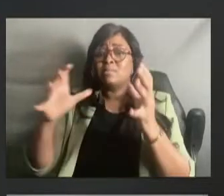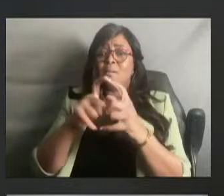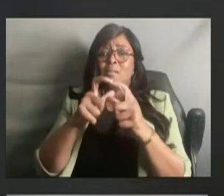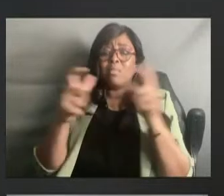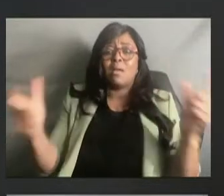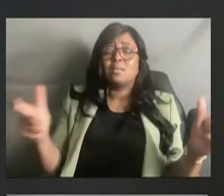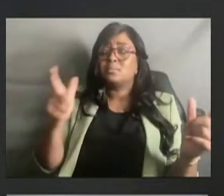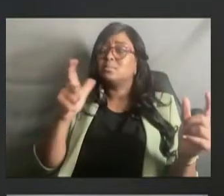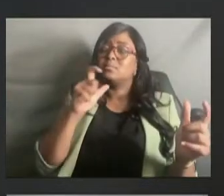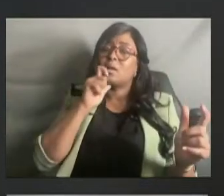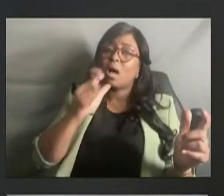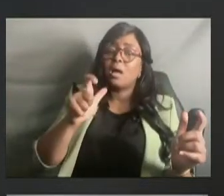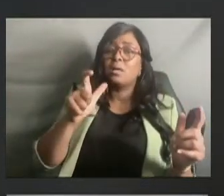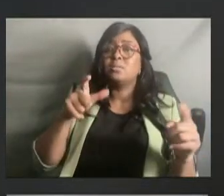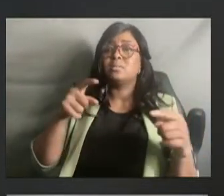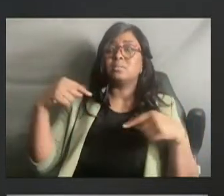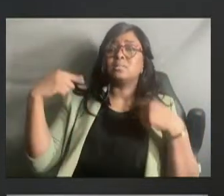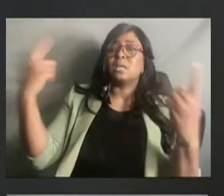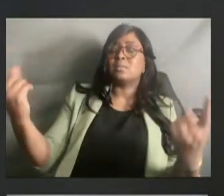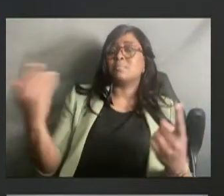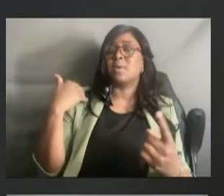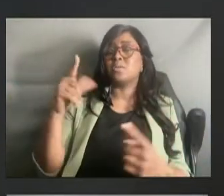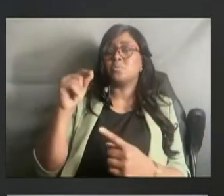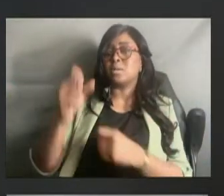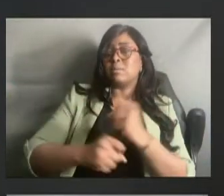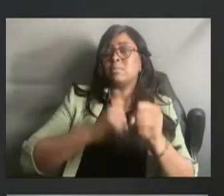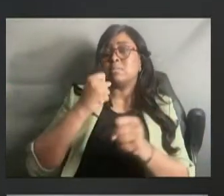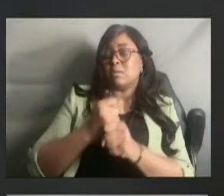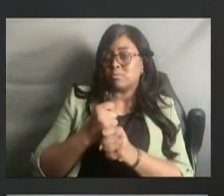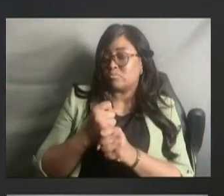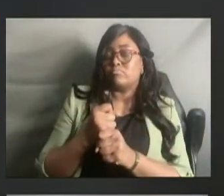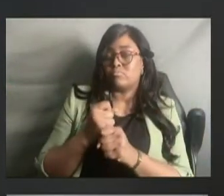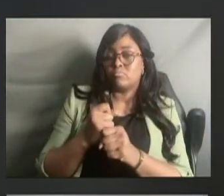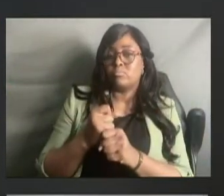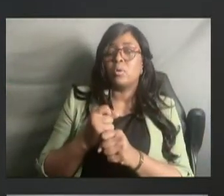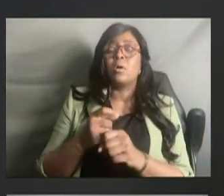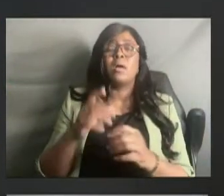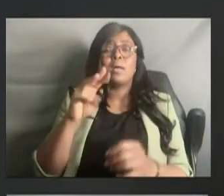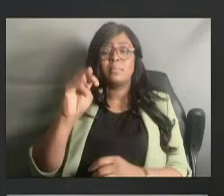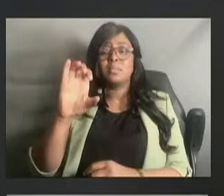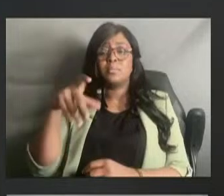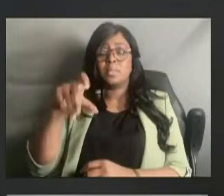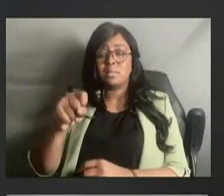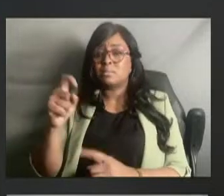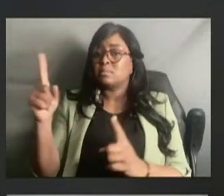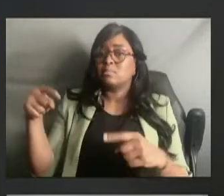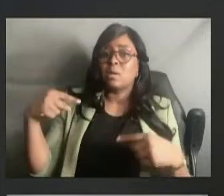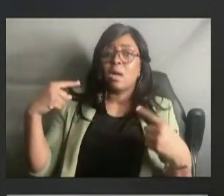reality is that M.c.p.s really hasn't changed a whole lot, at